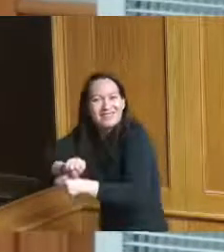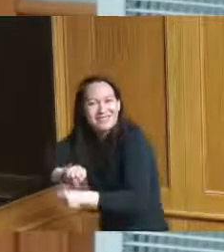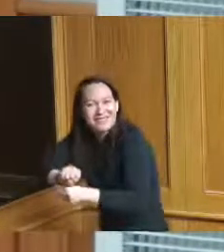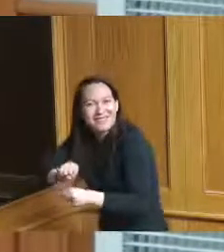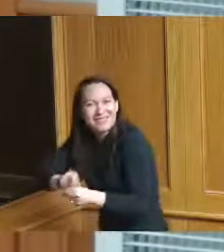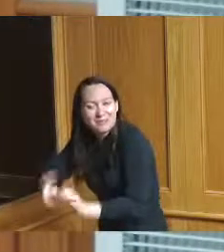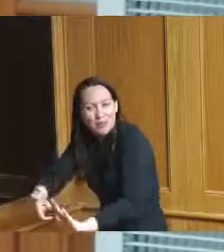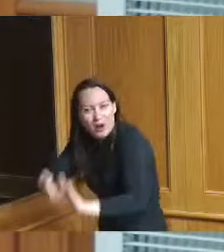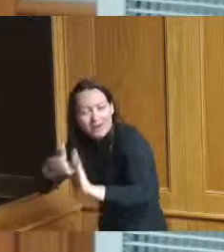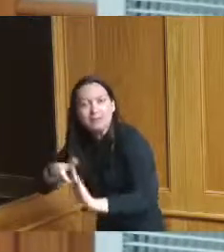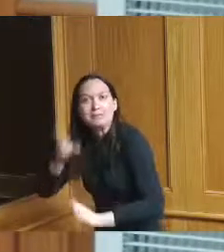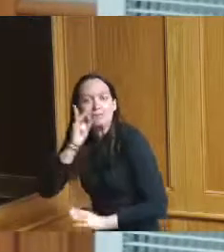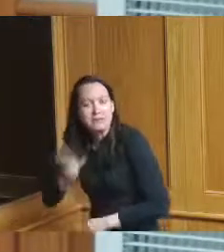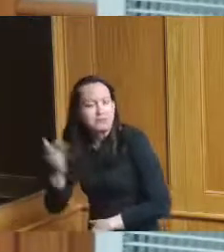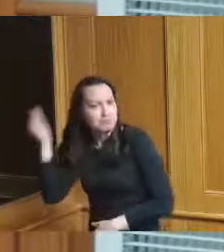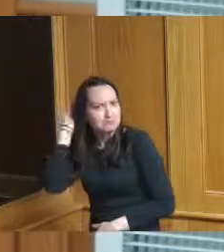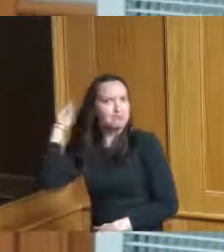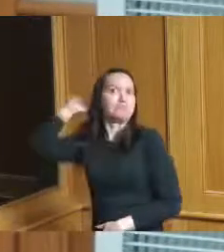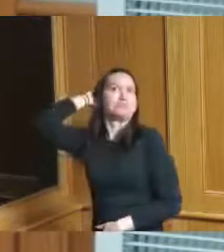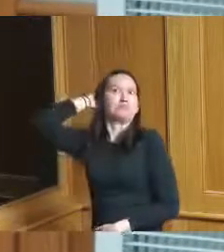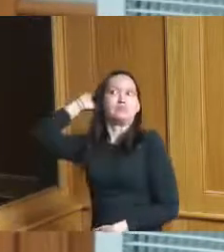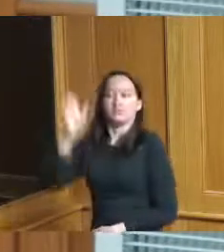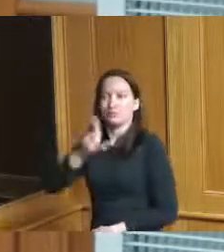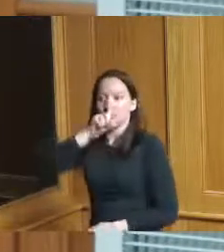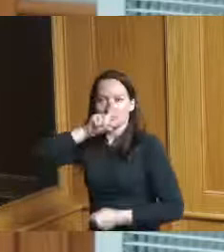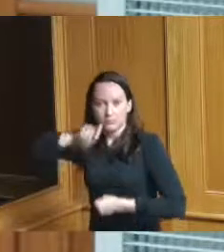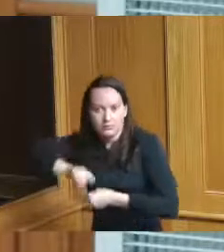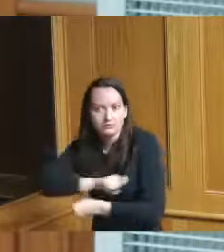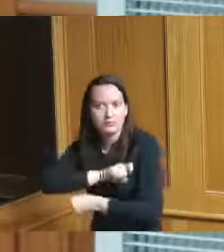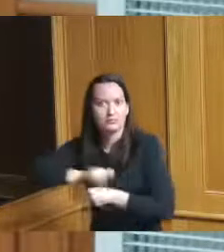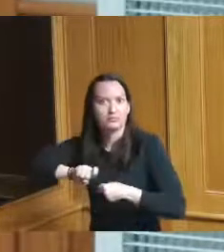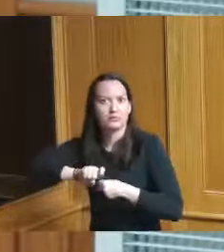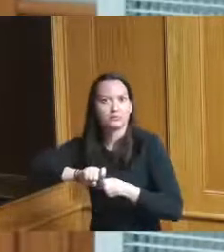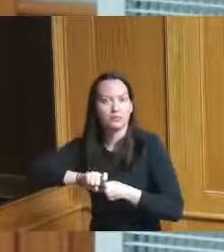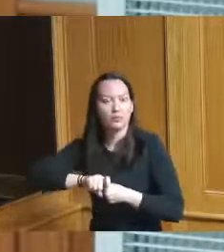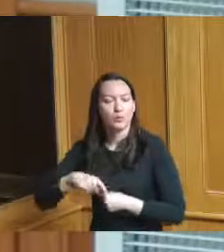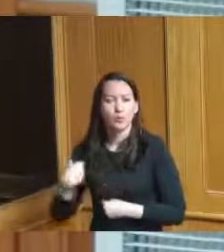here and sharing with you is the reality which means we're gonna have to do things differently